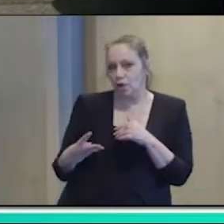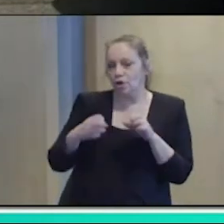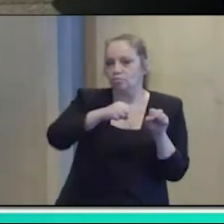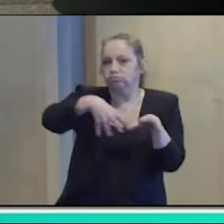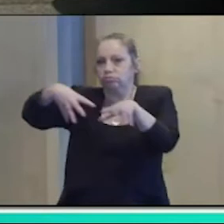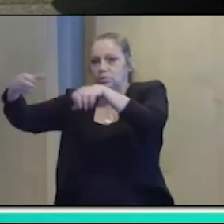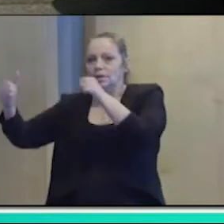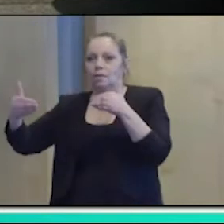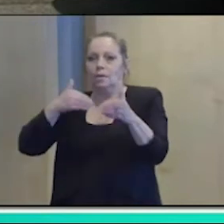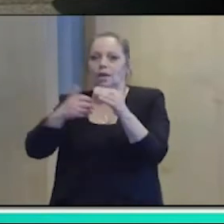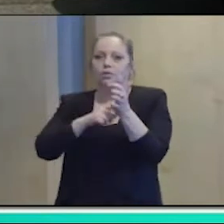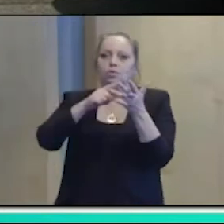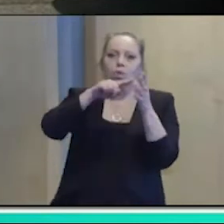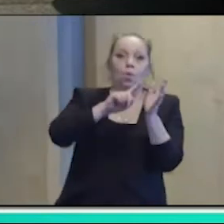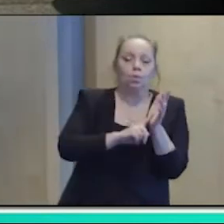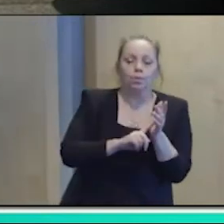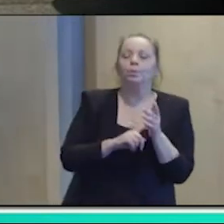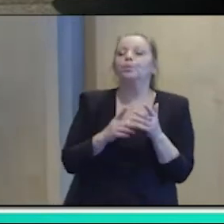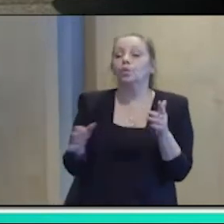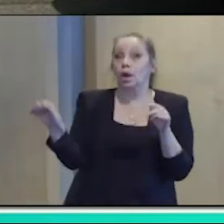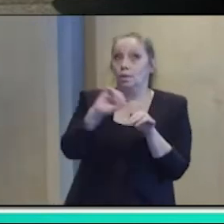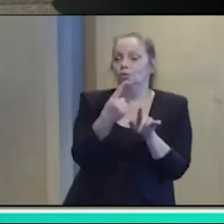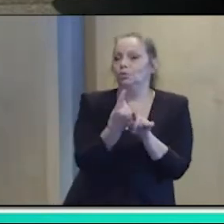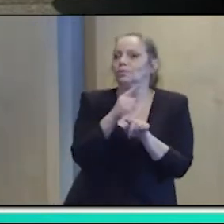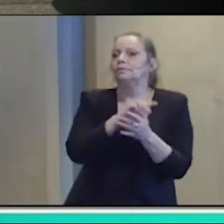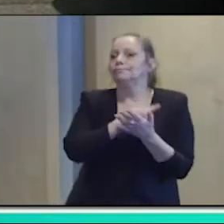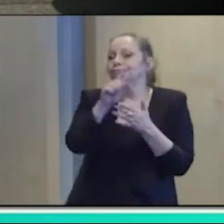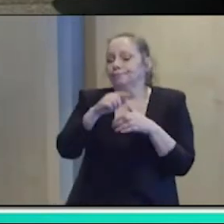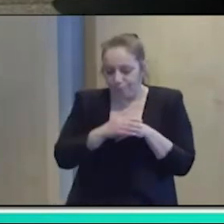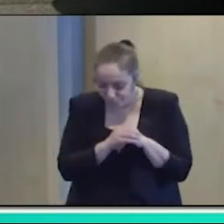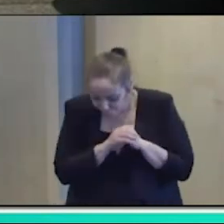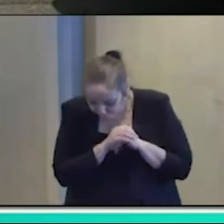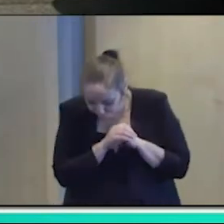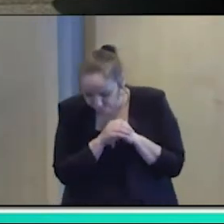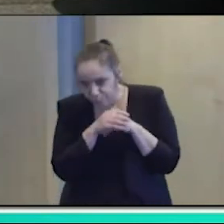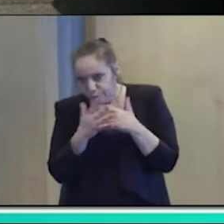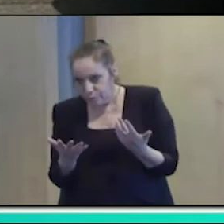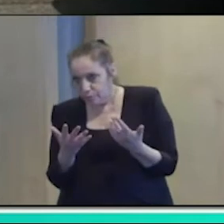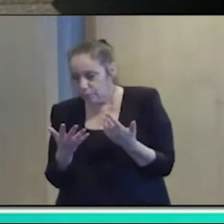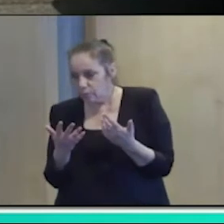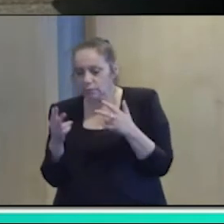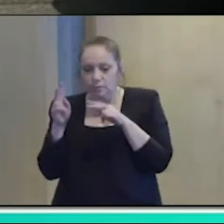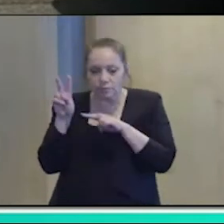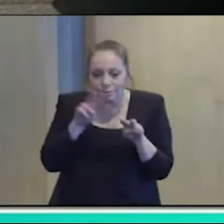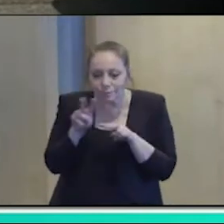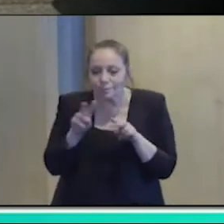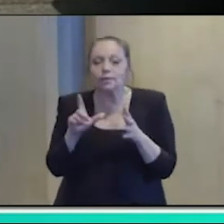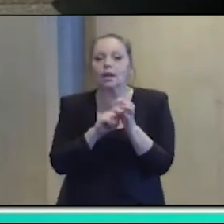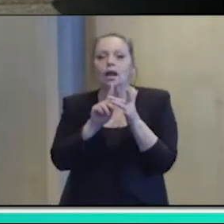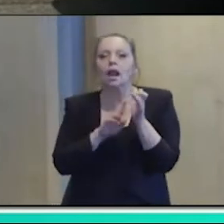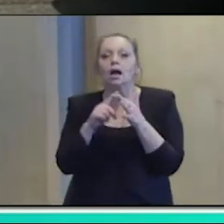and we'll come back to that again. So monitoring and mitigating climate change largely focuses